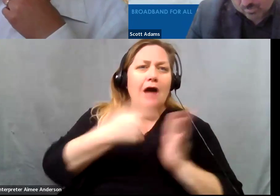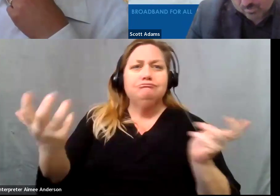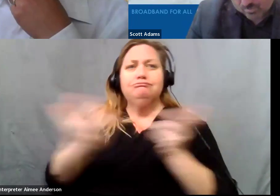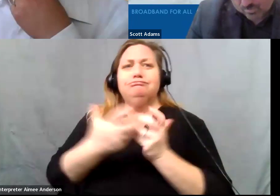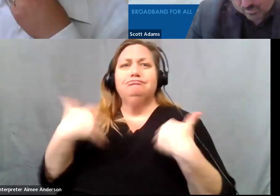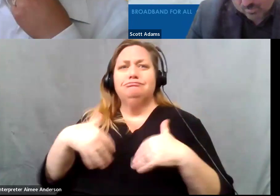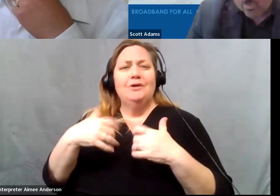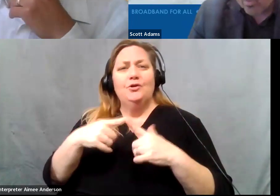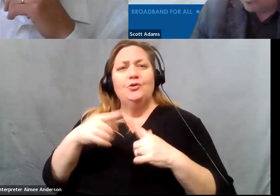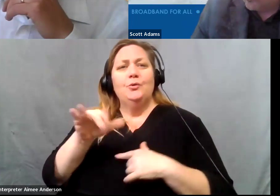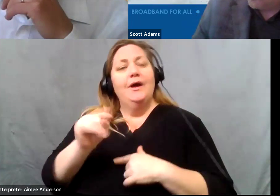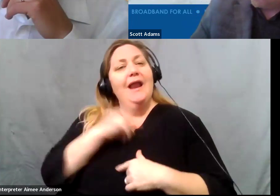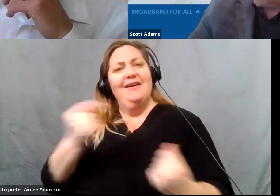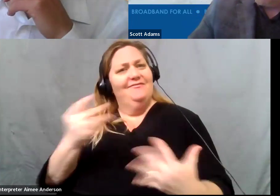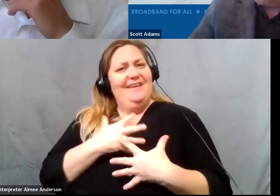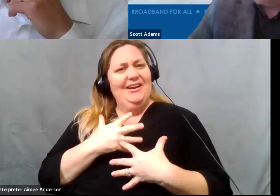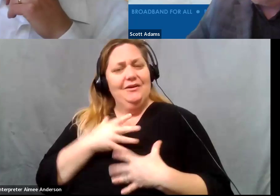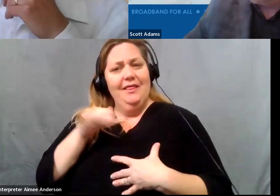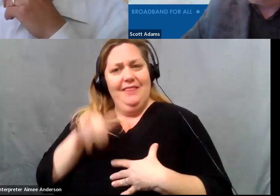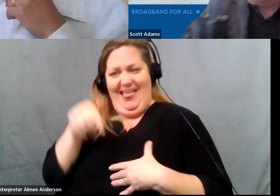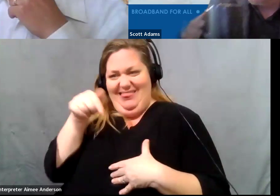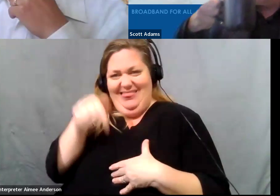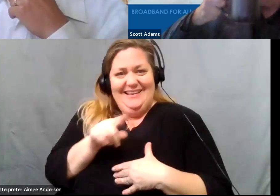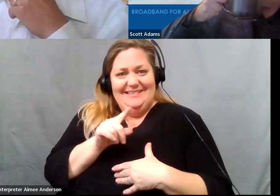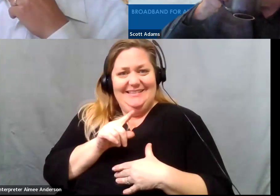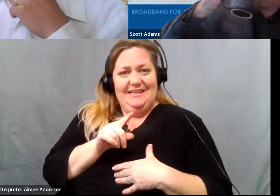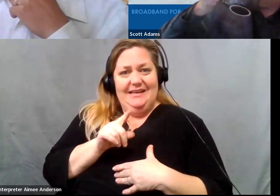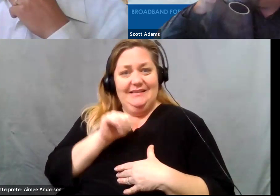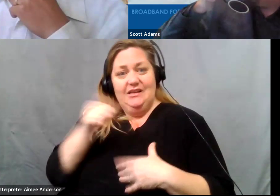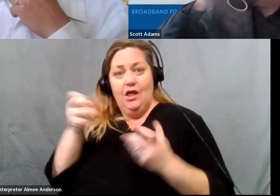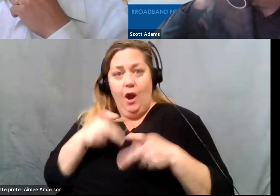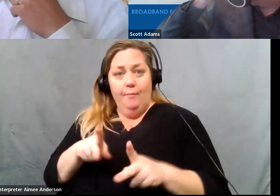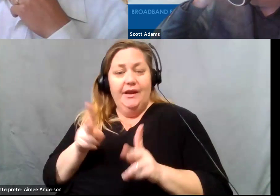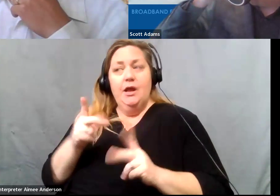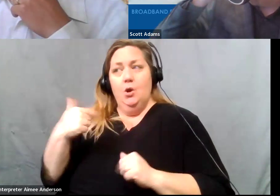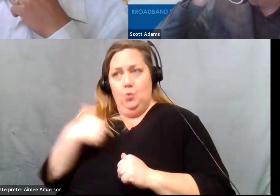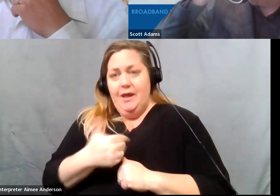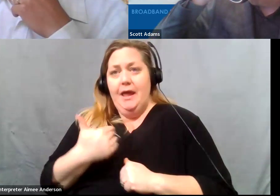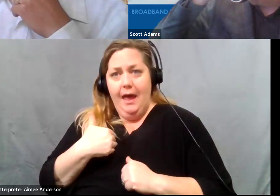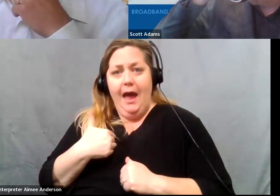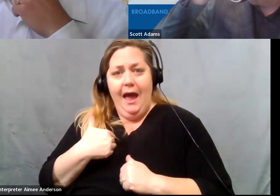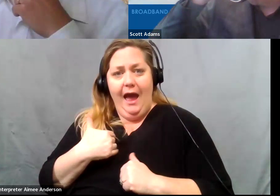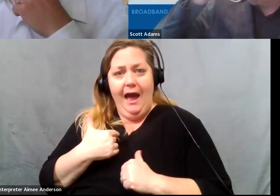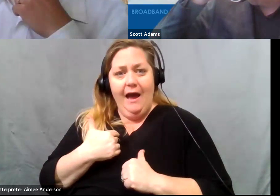to it, I fear that this is another opportunity in which we have both the opportunity to be left